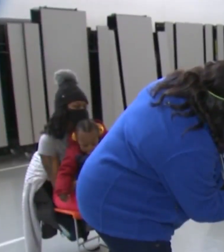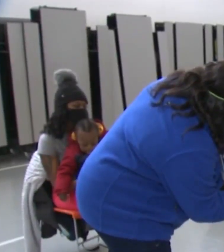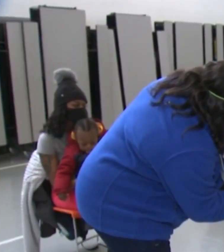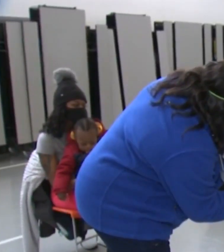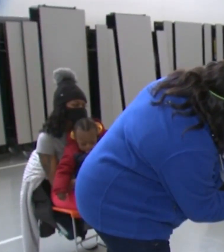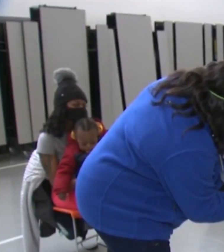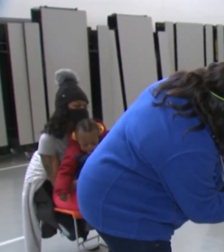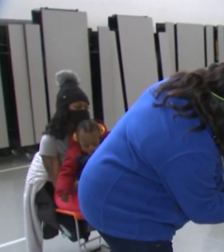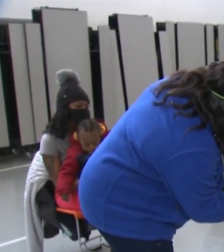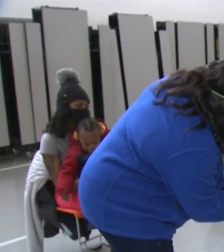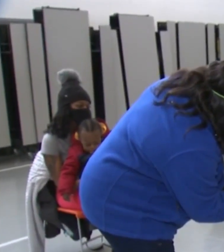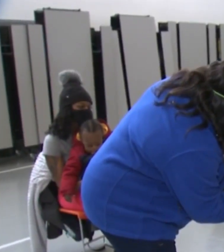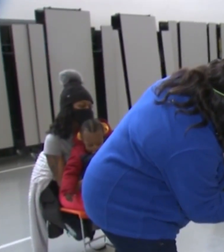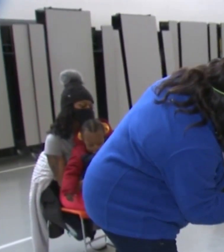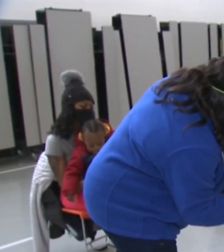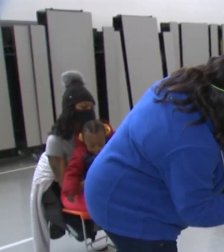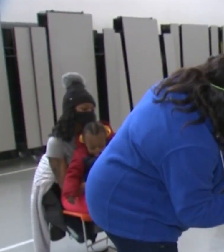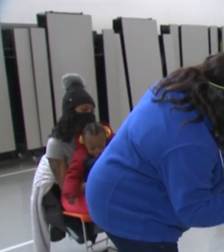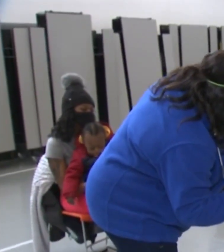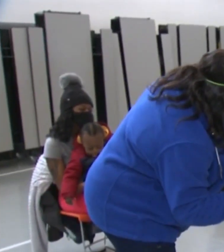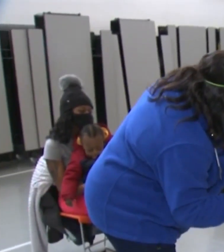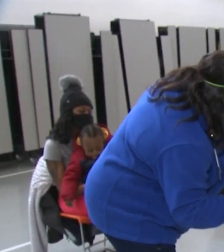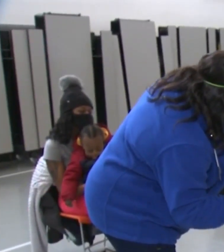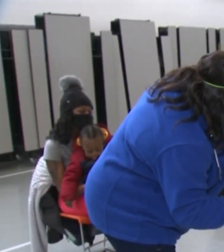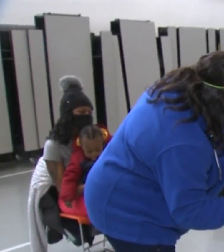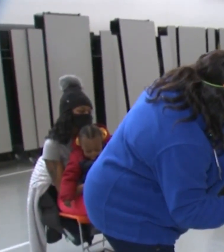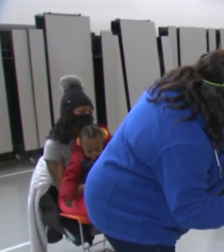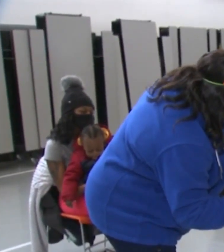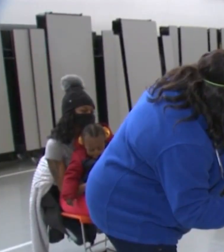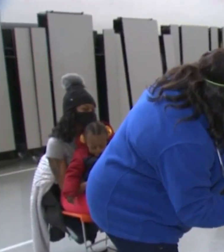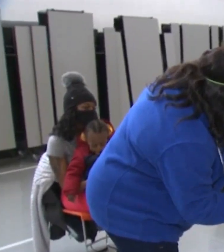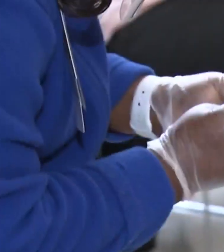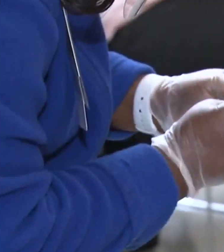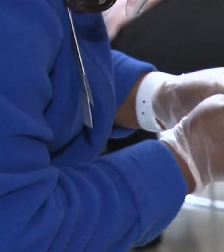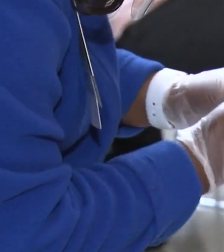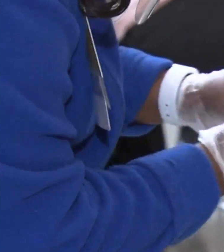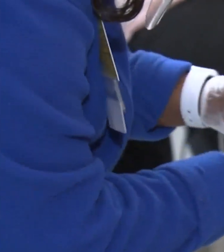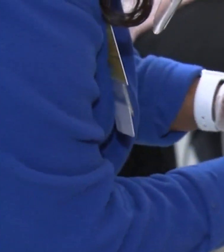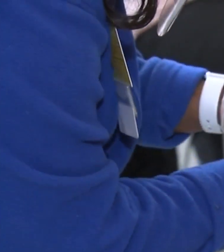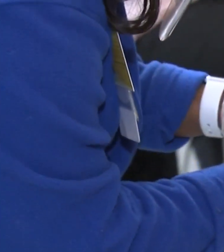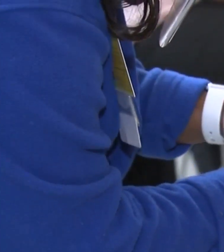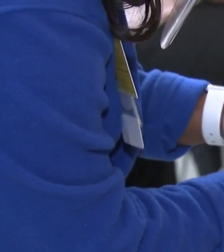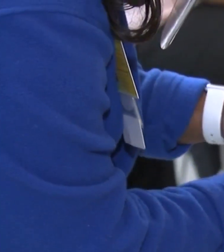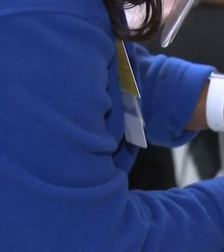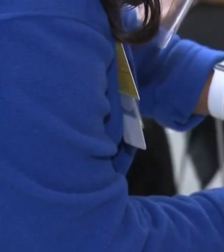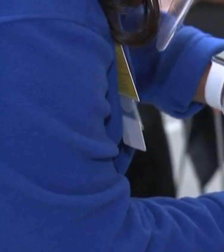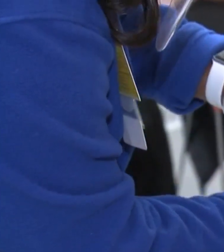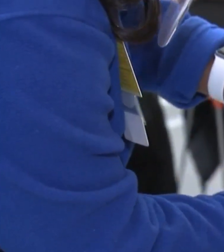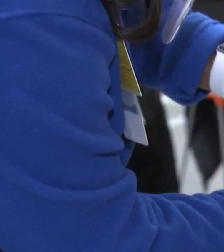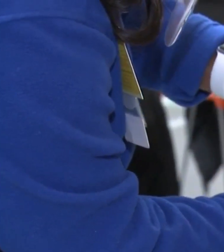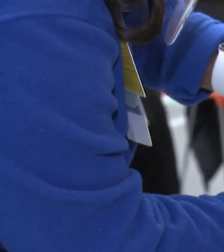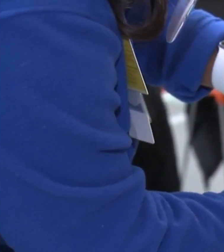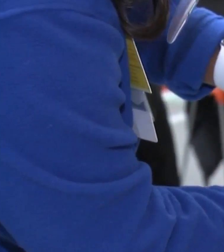VACCINATION SITE AT THE UNITED CENTER EVERYONE THAT NEEDS A SHOT. WHAT'S THE SHOT WILL GET A SHOT. FIRST PRIORITY